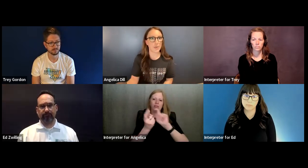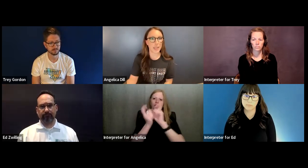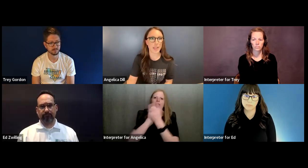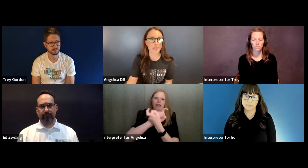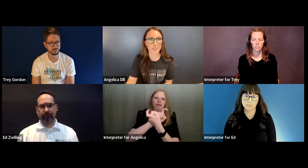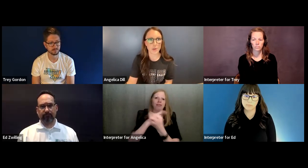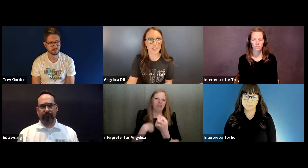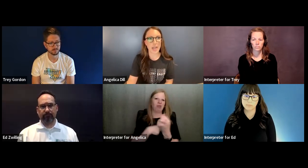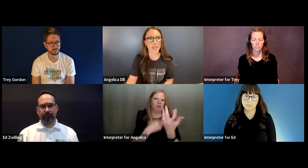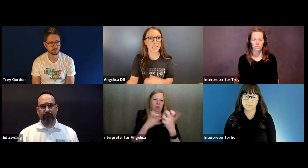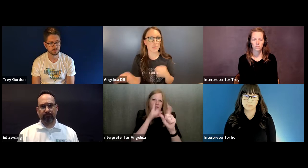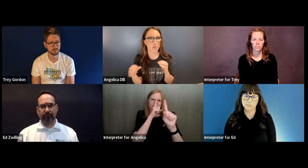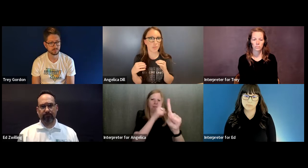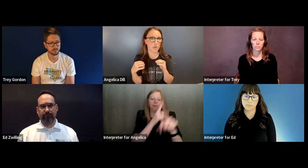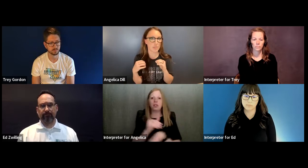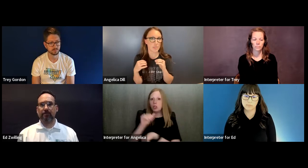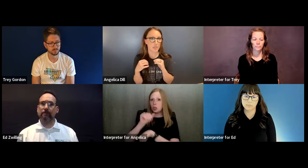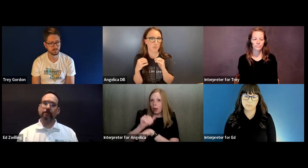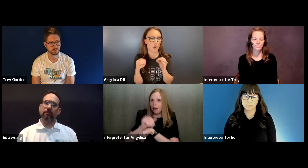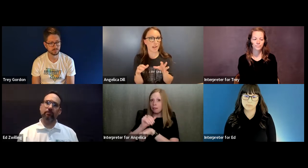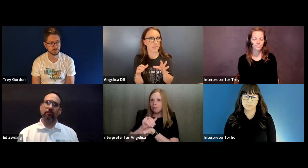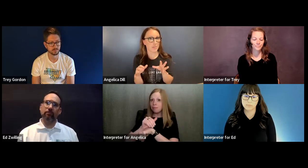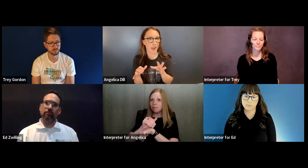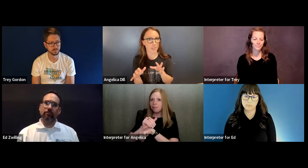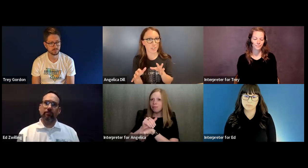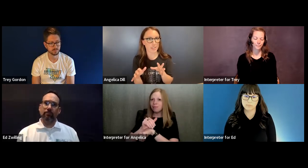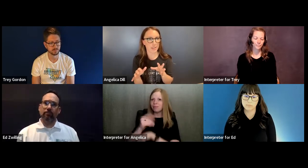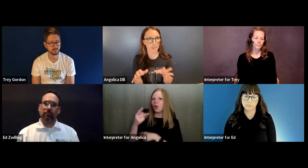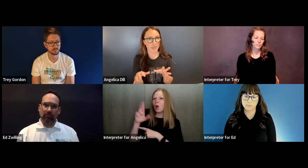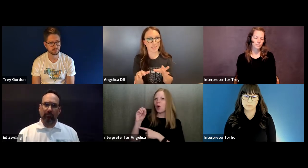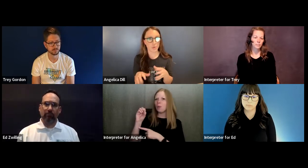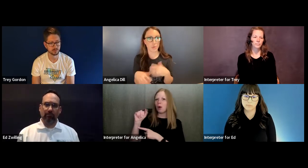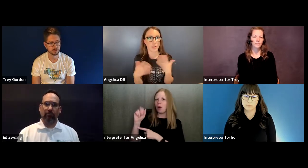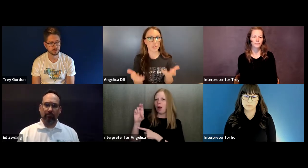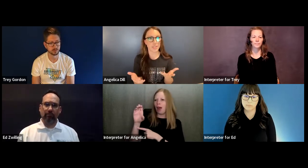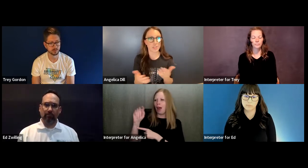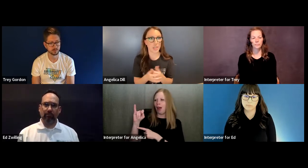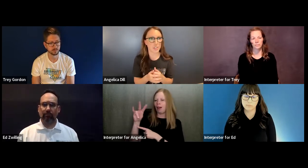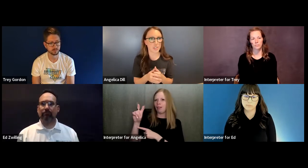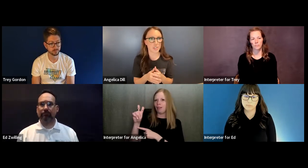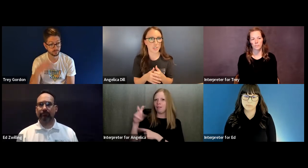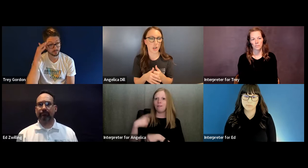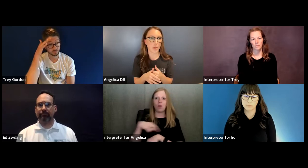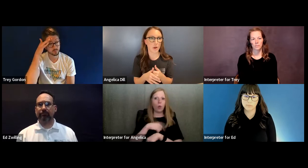we can so tonight is one of those proactive action things where we're using education to talk about